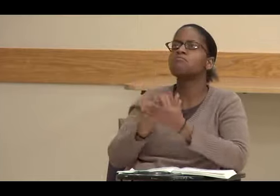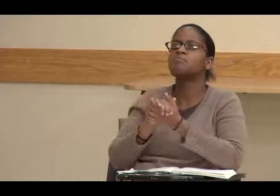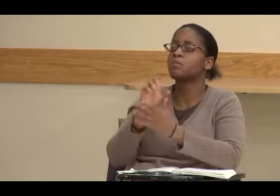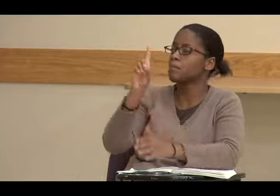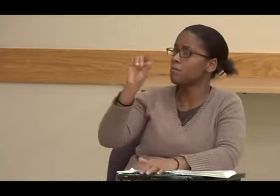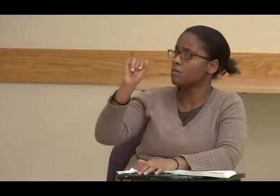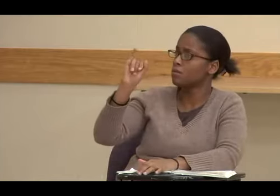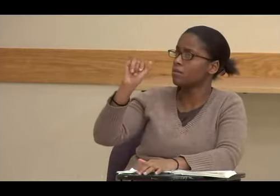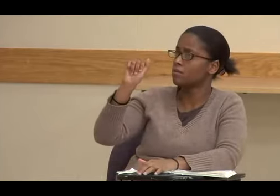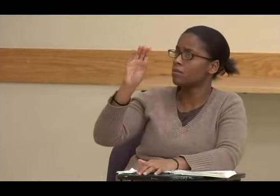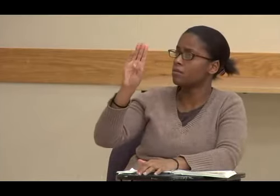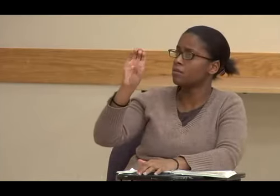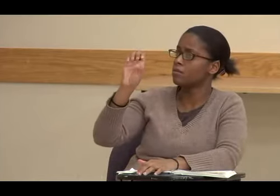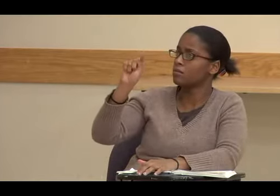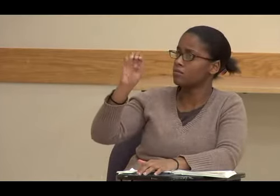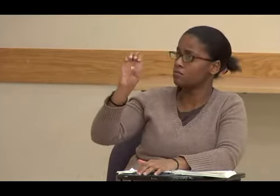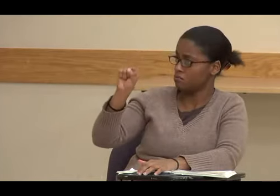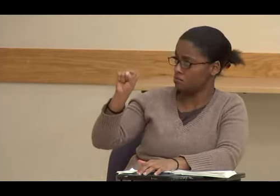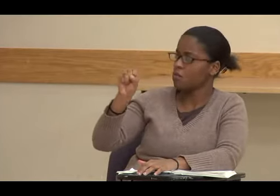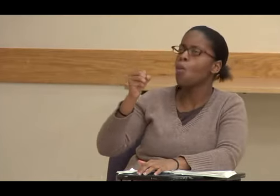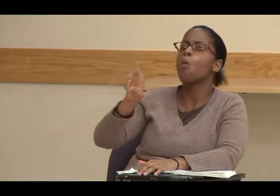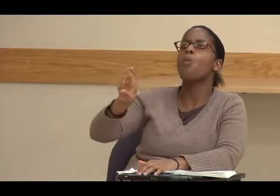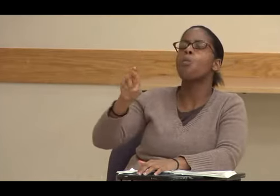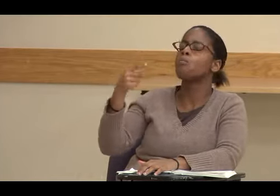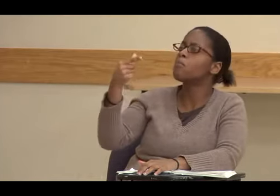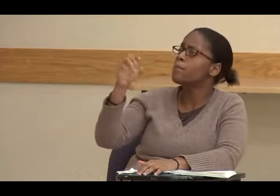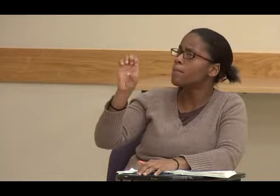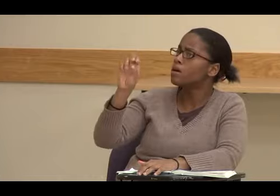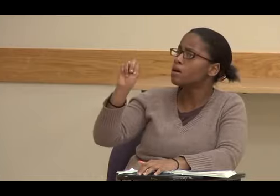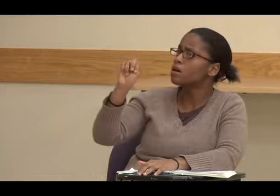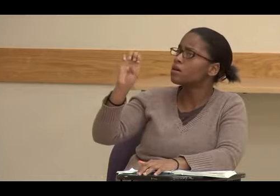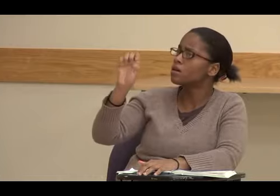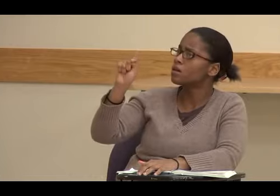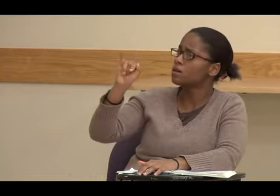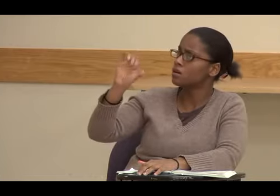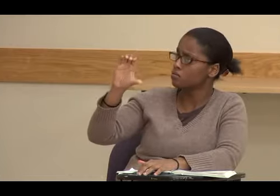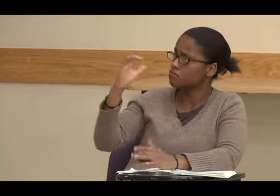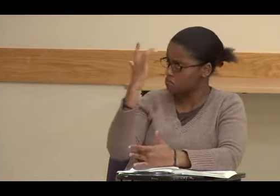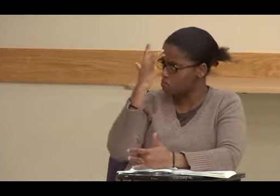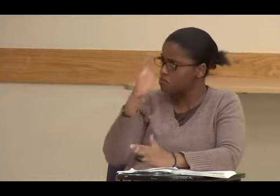let's say diabetes or some genetic disease,